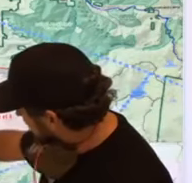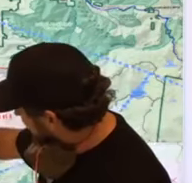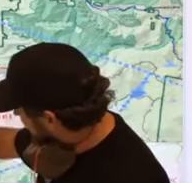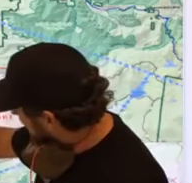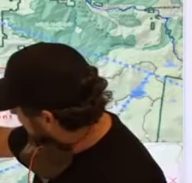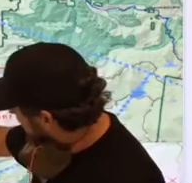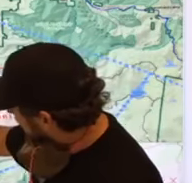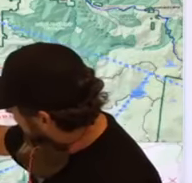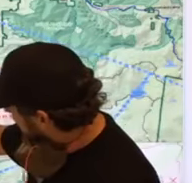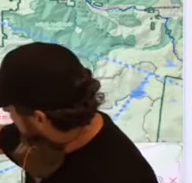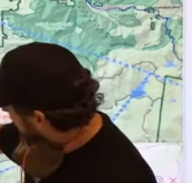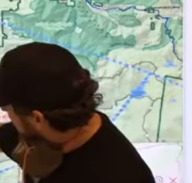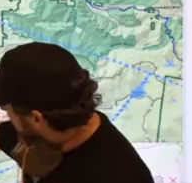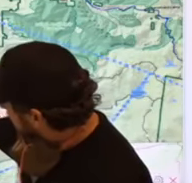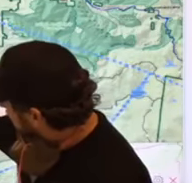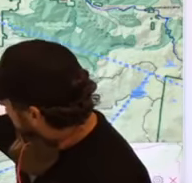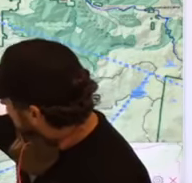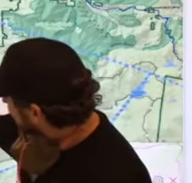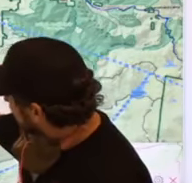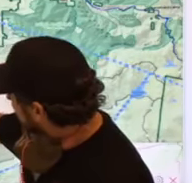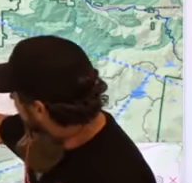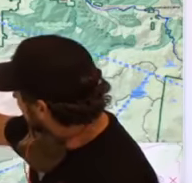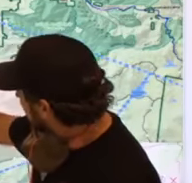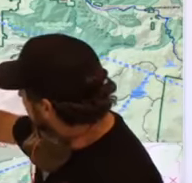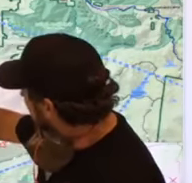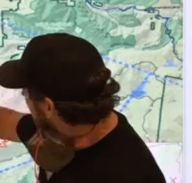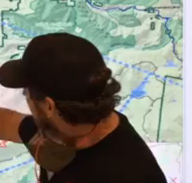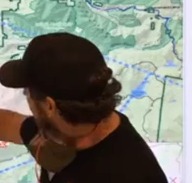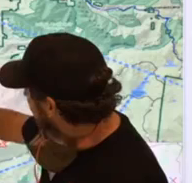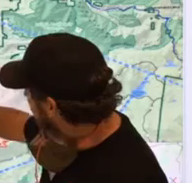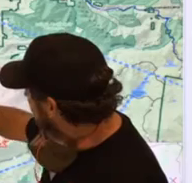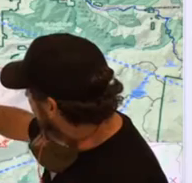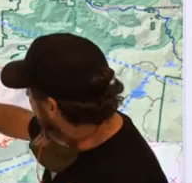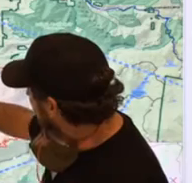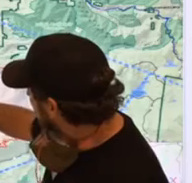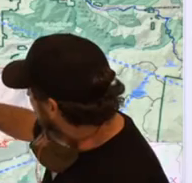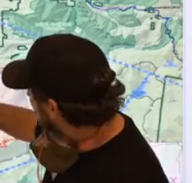there we've got line all the way around to include